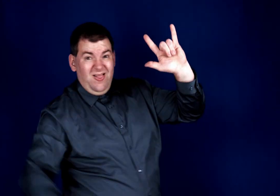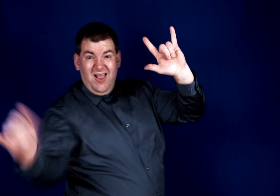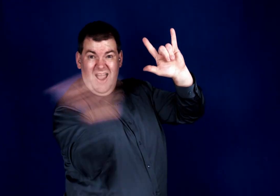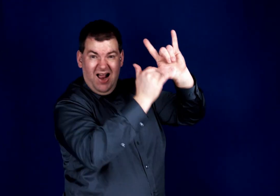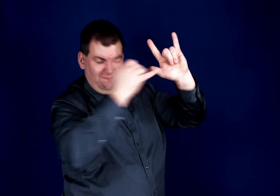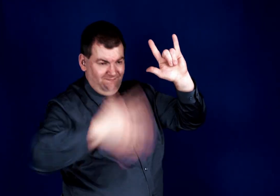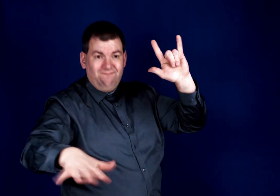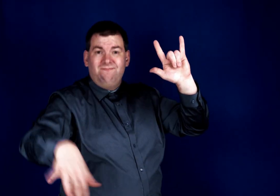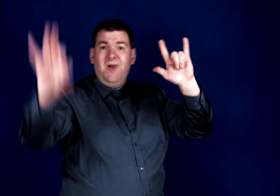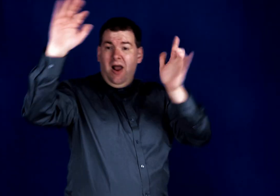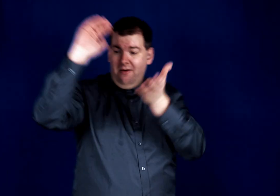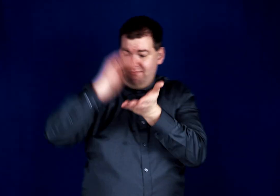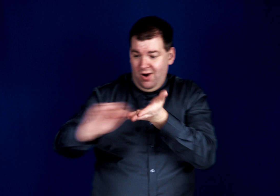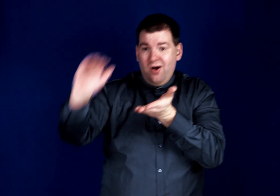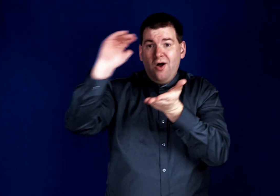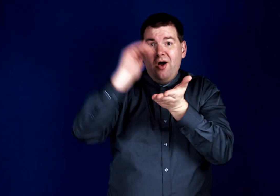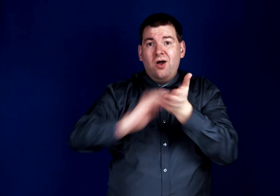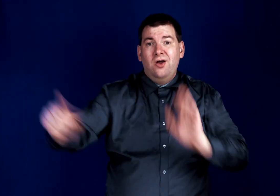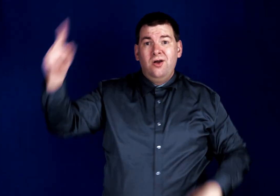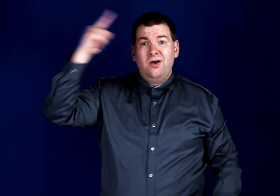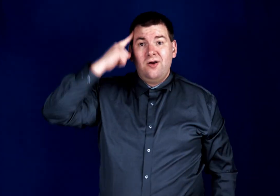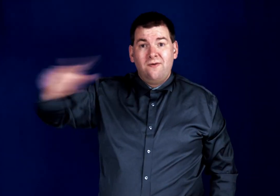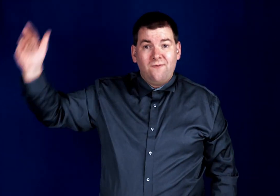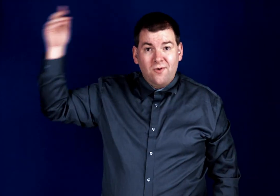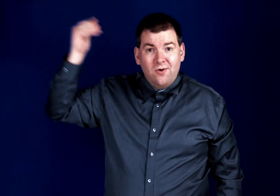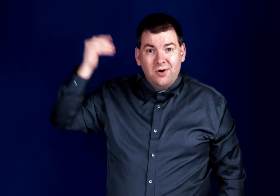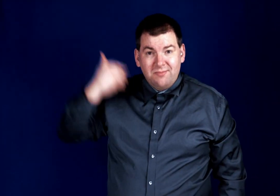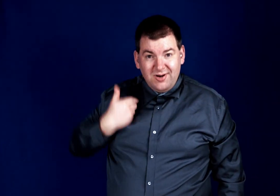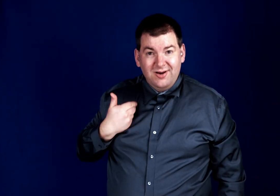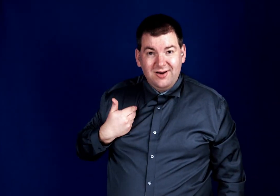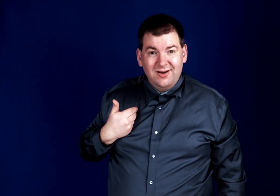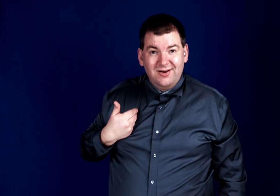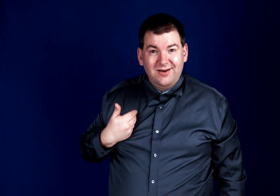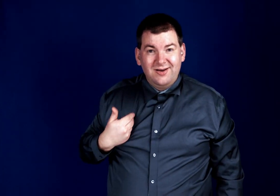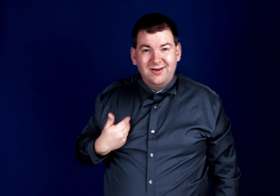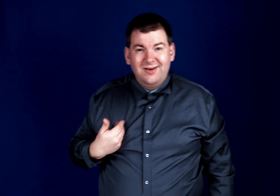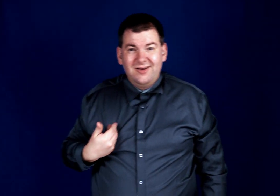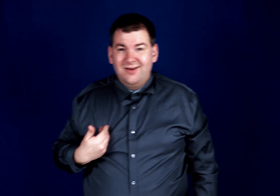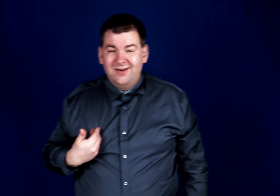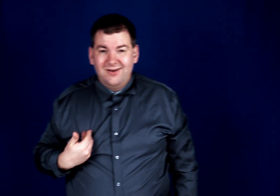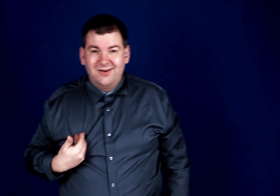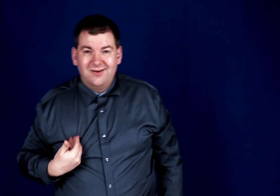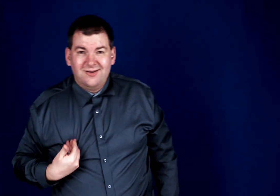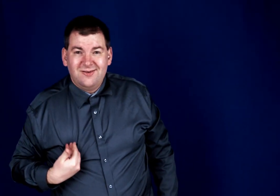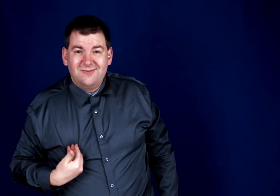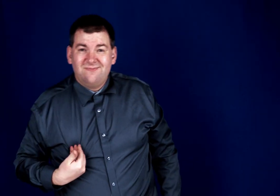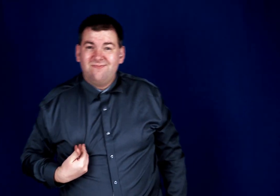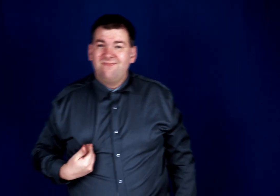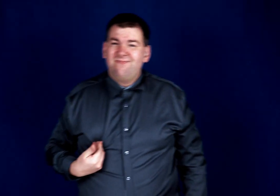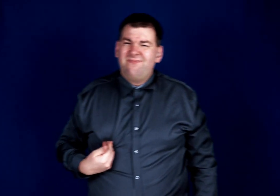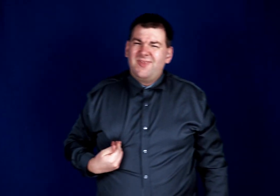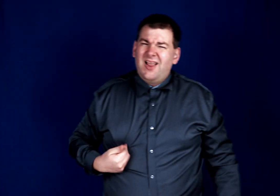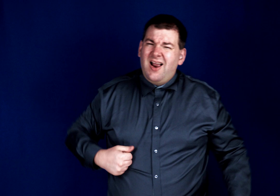Love found a pardon for me